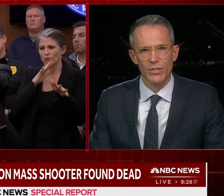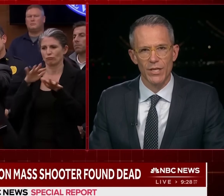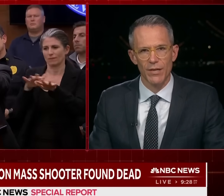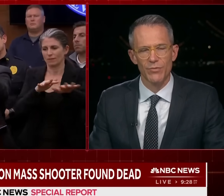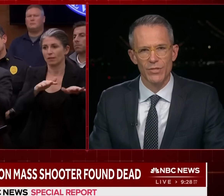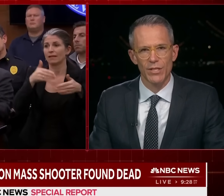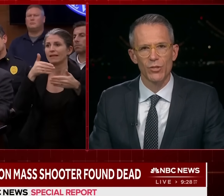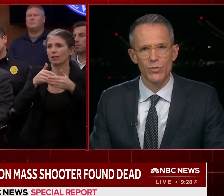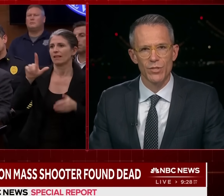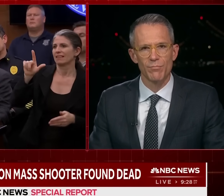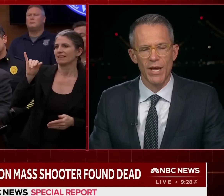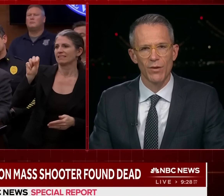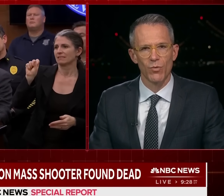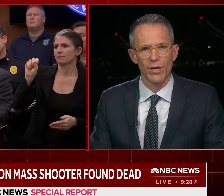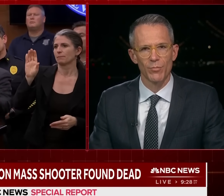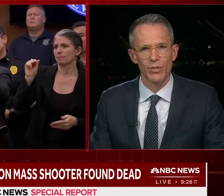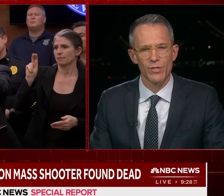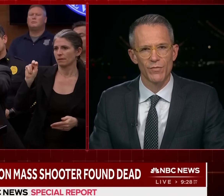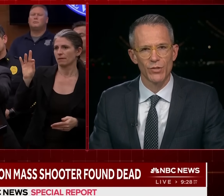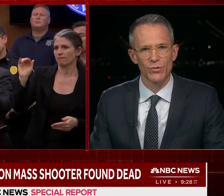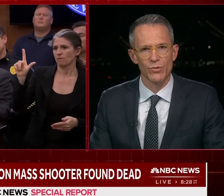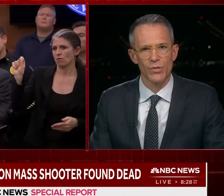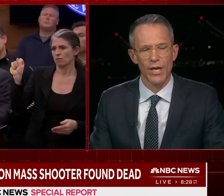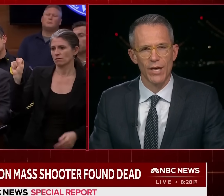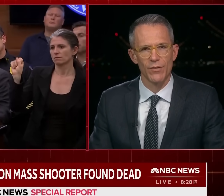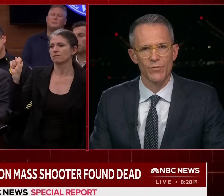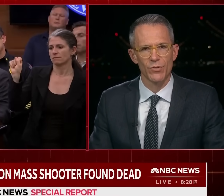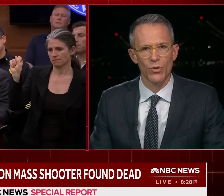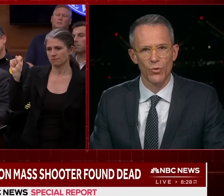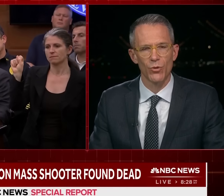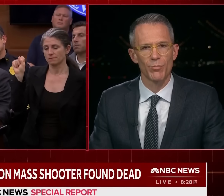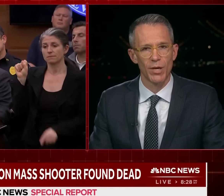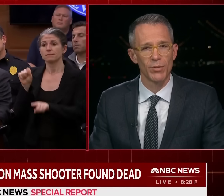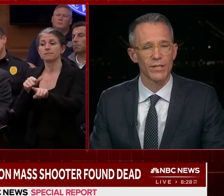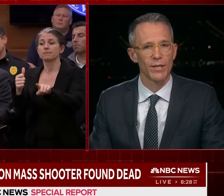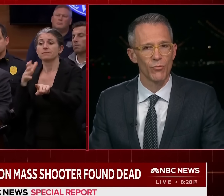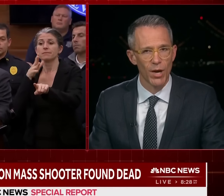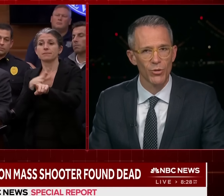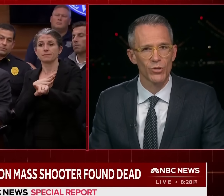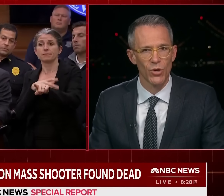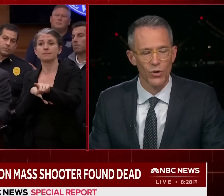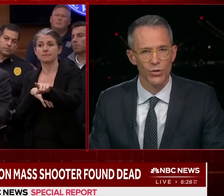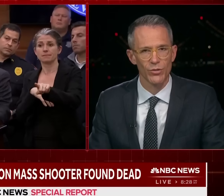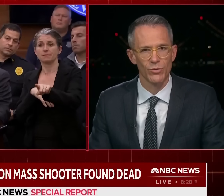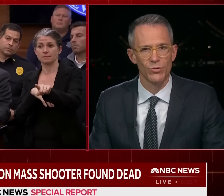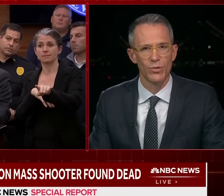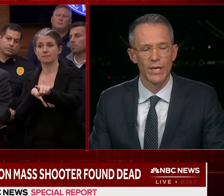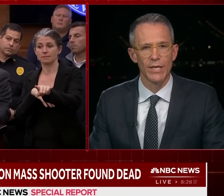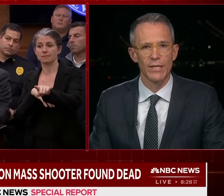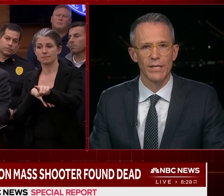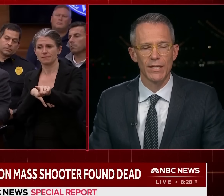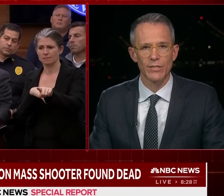IT WAS NEAR THE RIVER ALONG -- YOU'VE BEEN LISTENING LIVE TO A PRESS CONFERENCE IN LEWISTON,